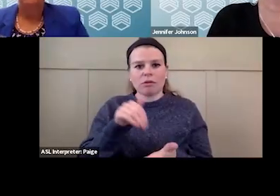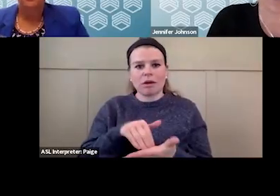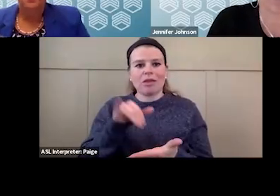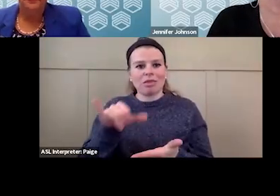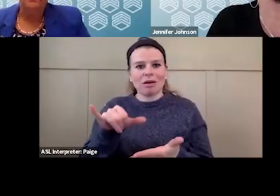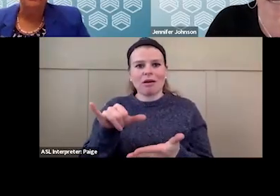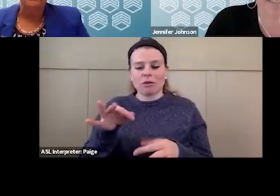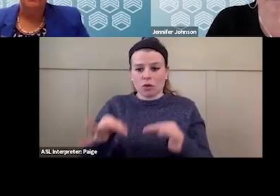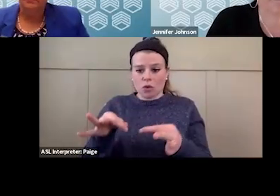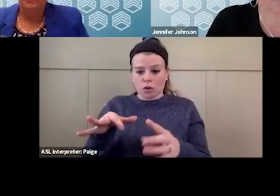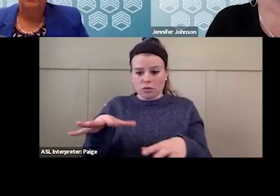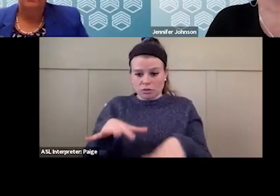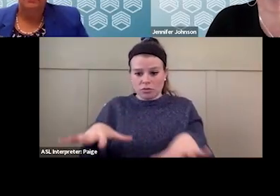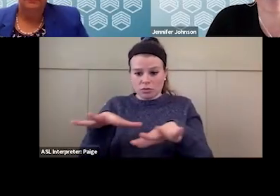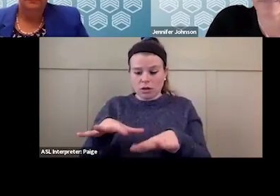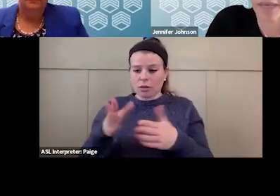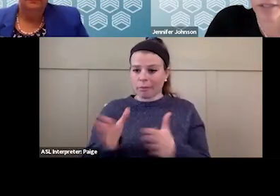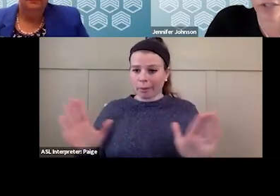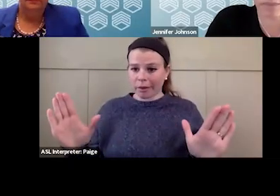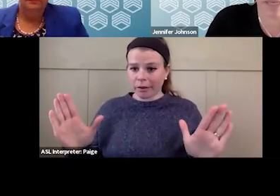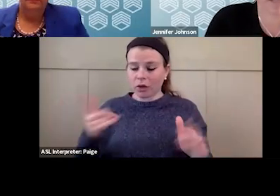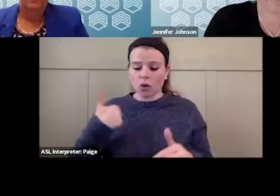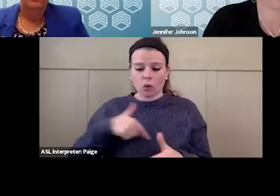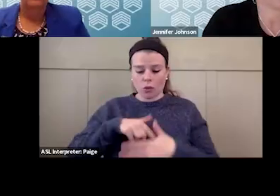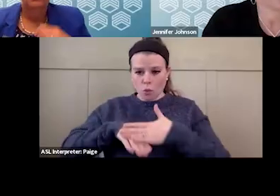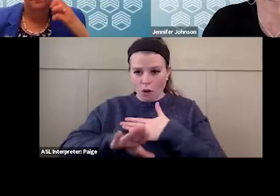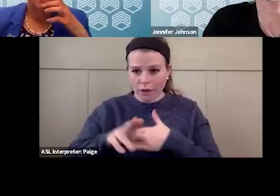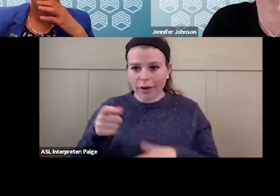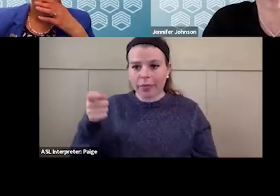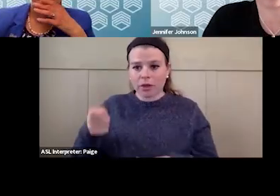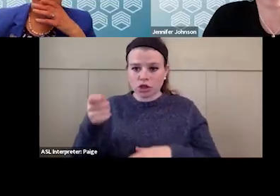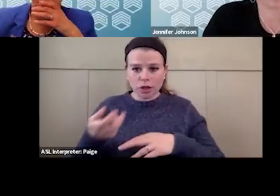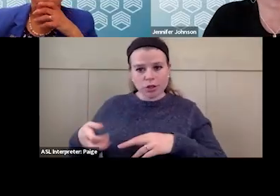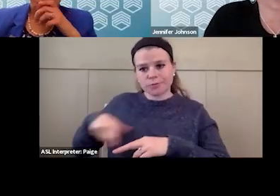We walk in, the judge takes the bench, the bailiff is there, the court reporter